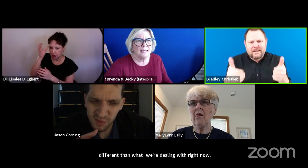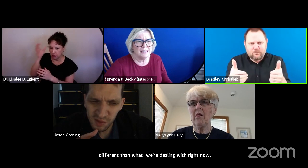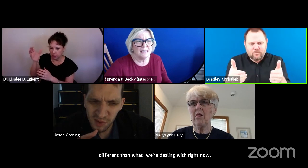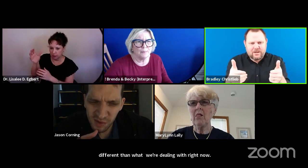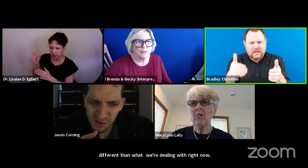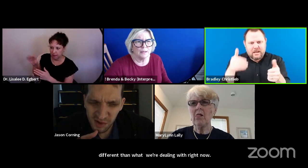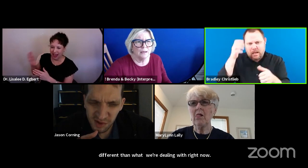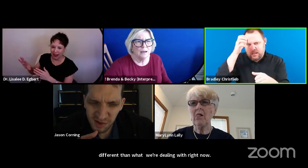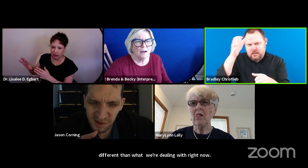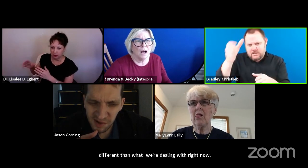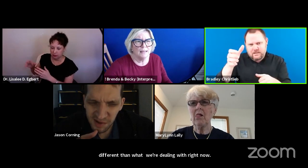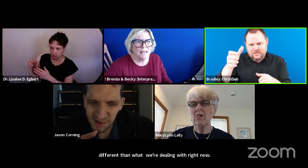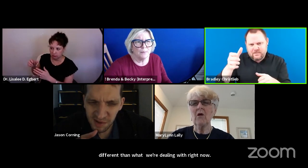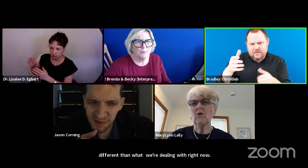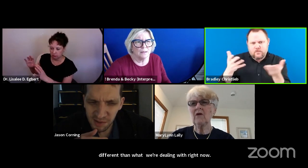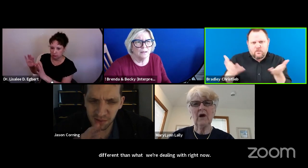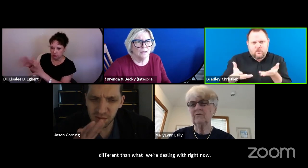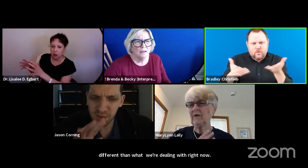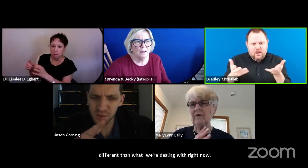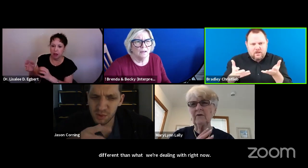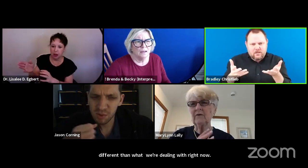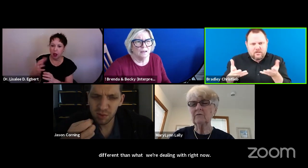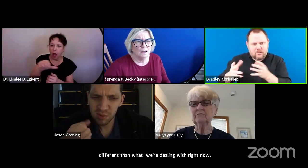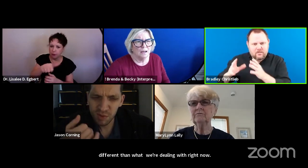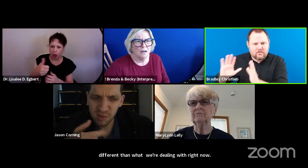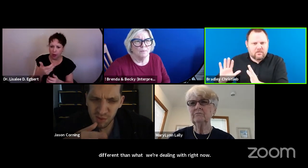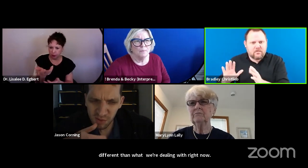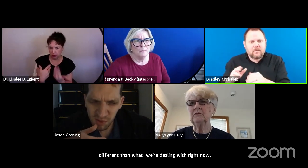that's a separate concept.